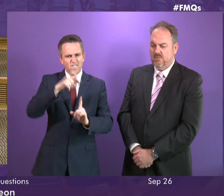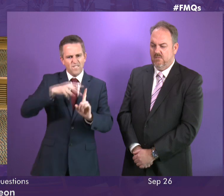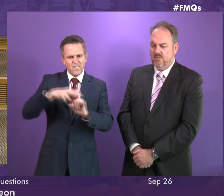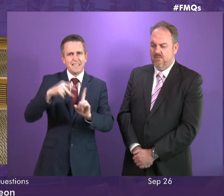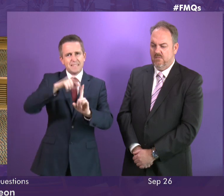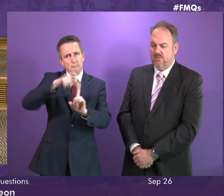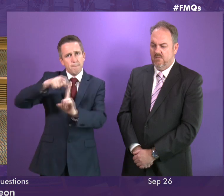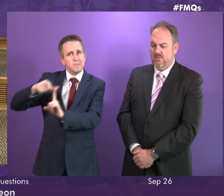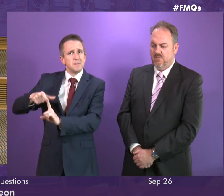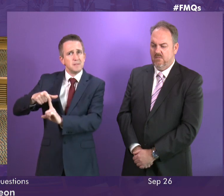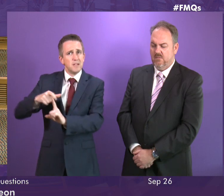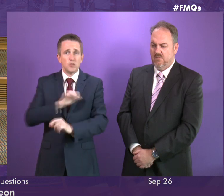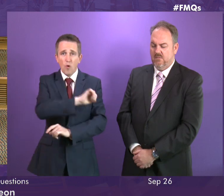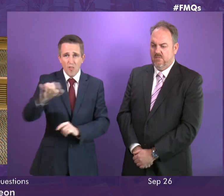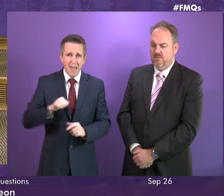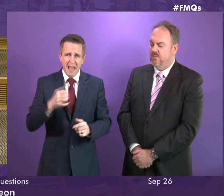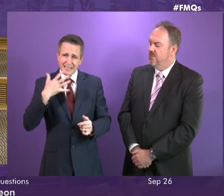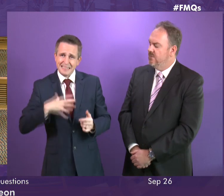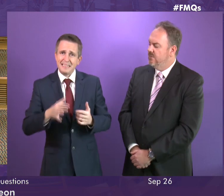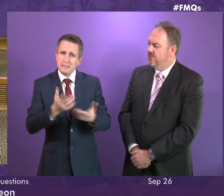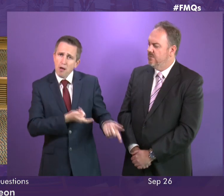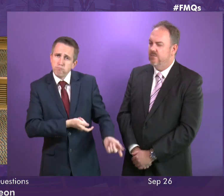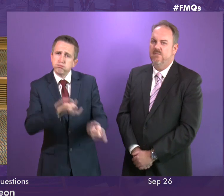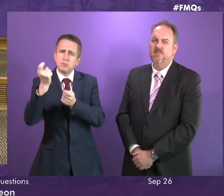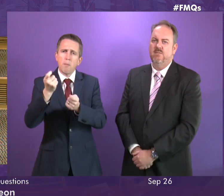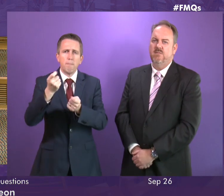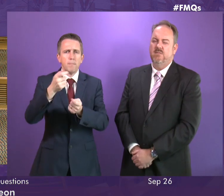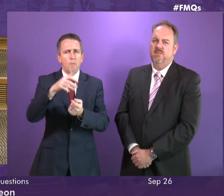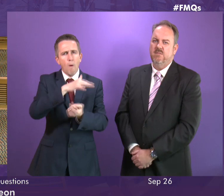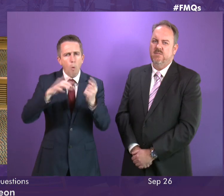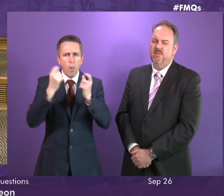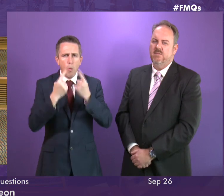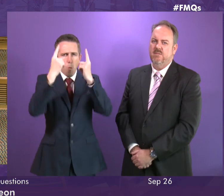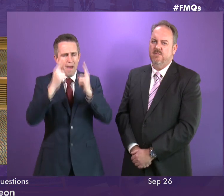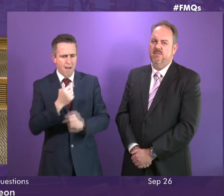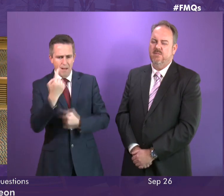ensure that victims’ voices are heard much more loudly in the process. However, it is